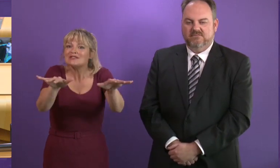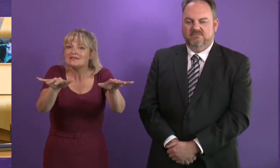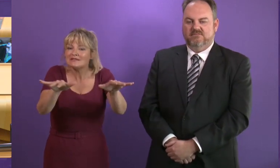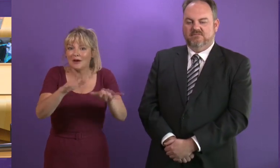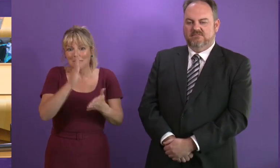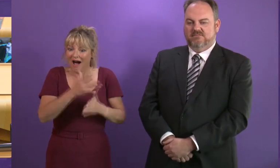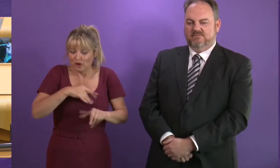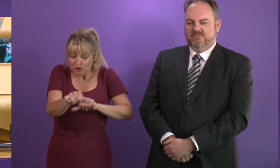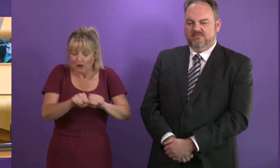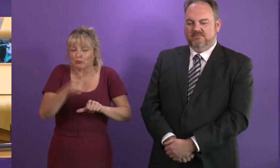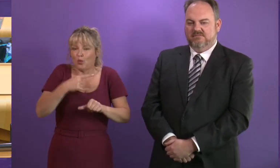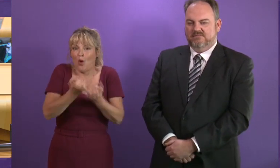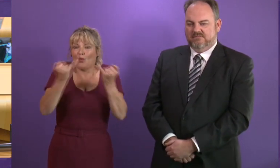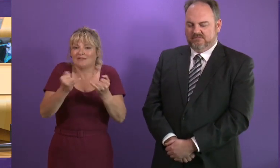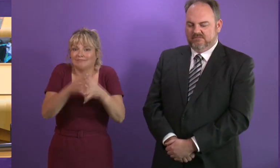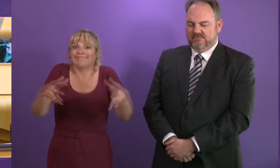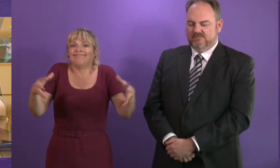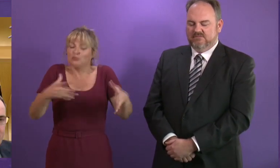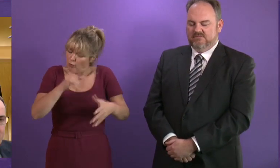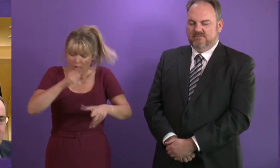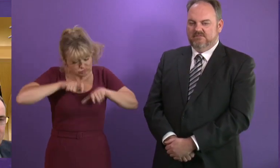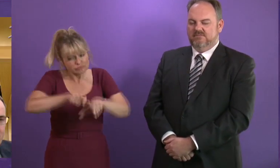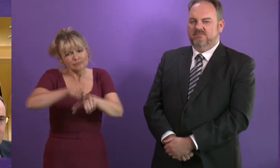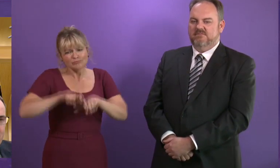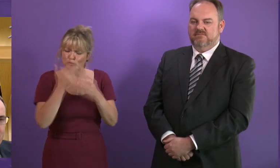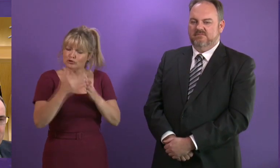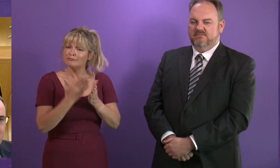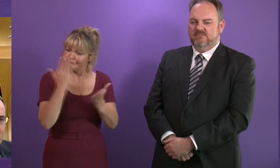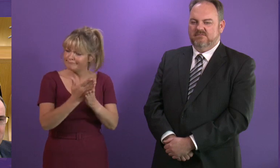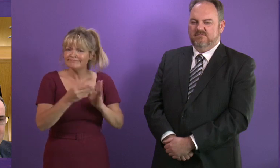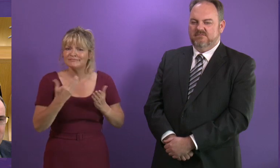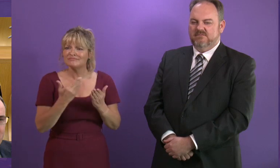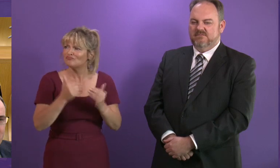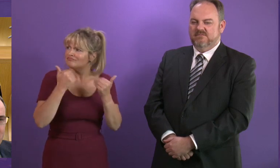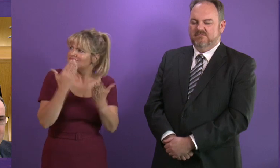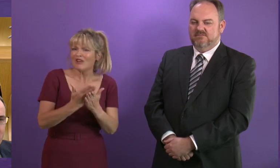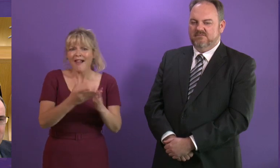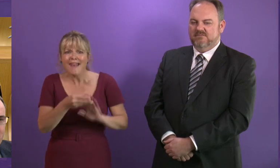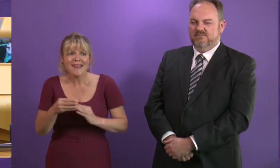them. We will continue to show real leadership, not just in the UK or across Europe but globally,